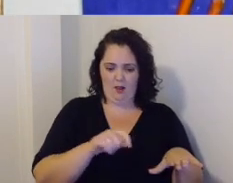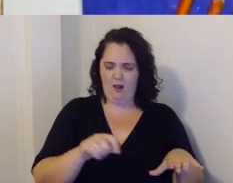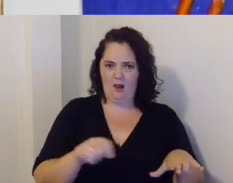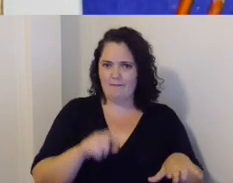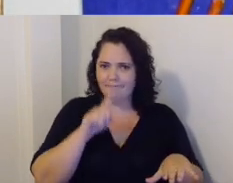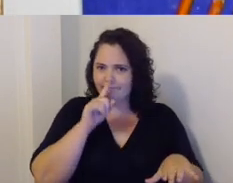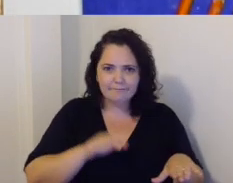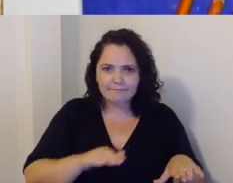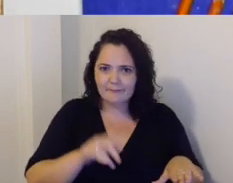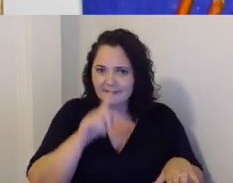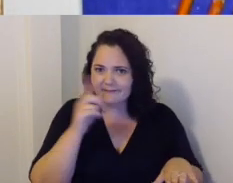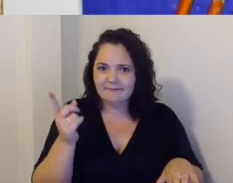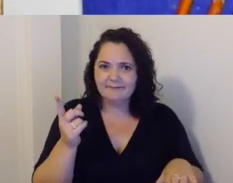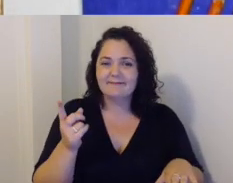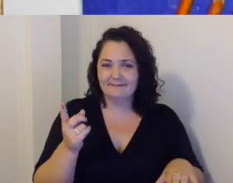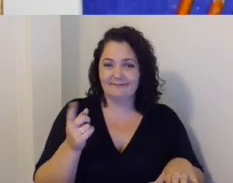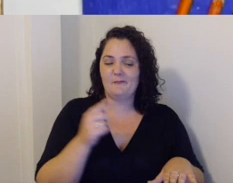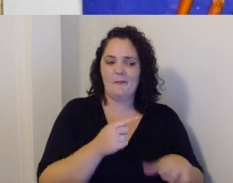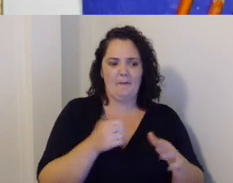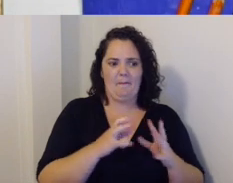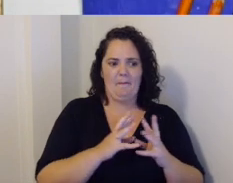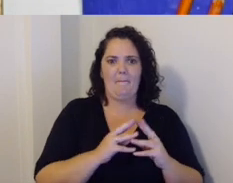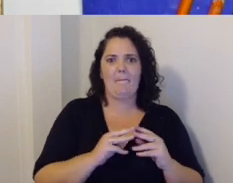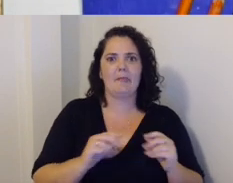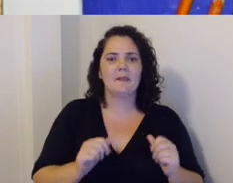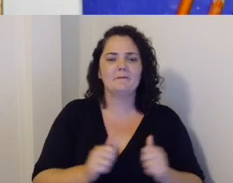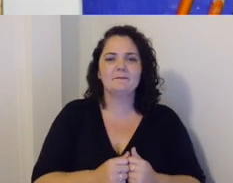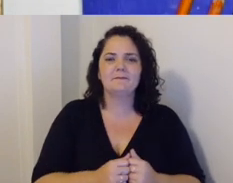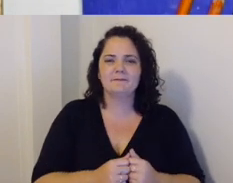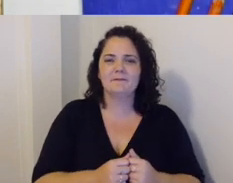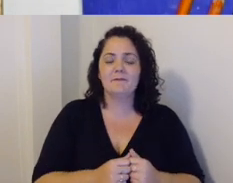so what this is going to enable us to do here this evening as you're drawing Atticus and Rachel